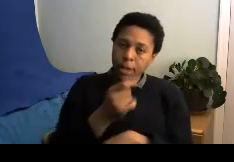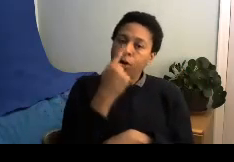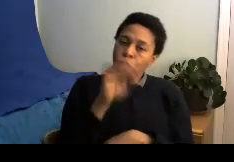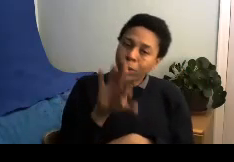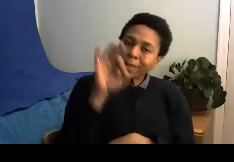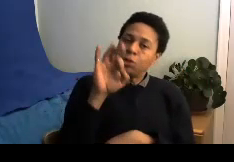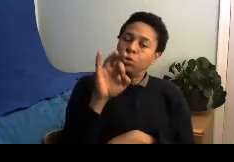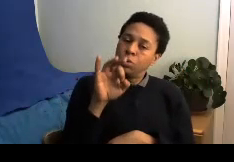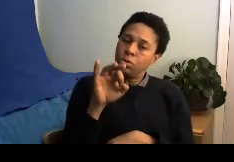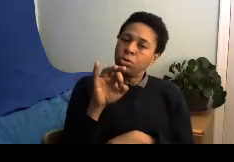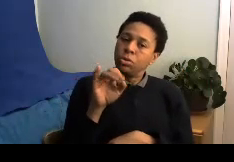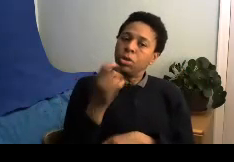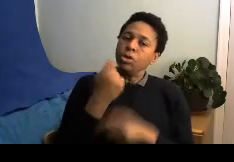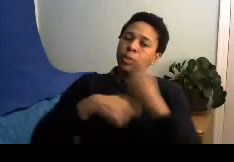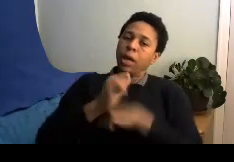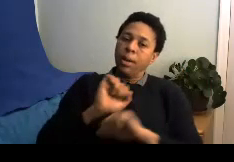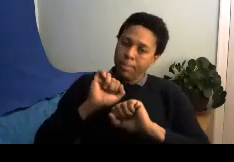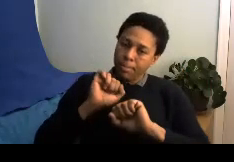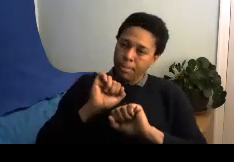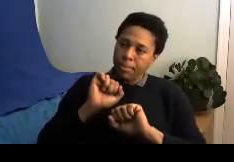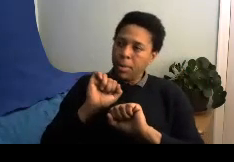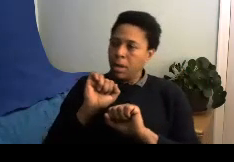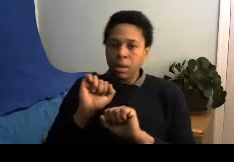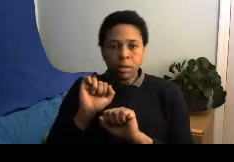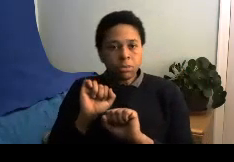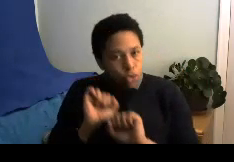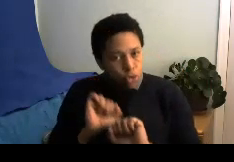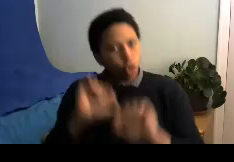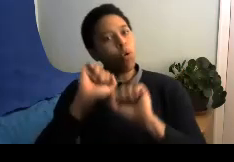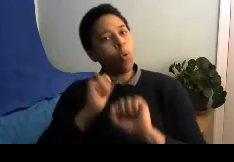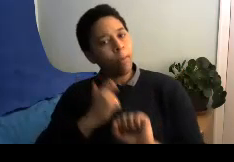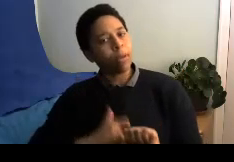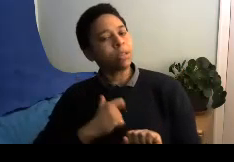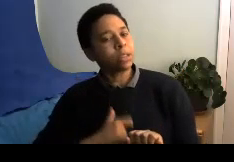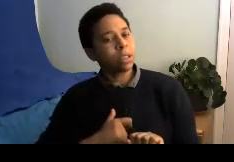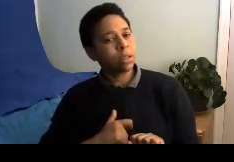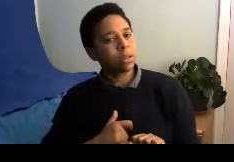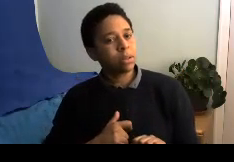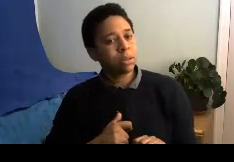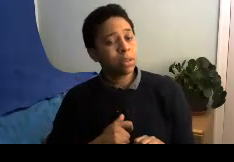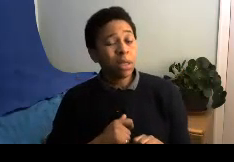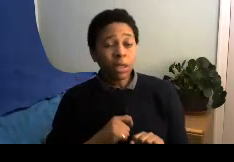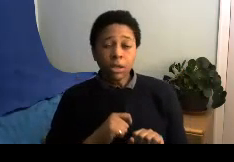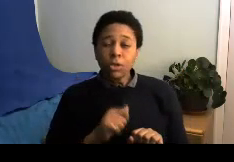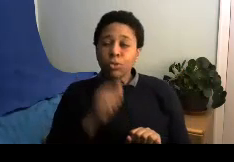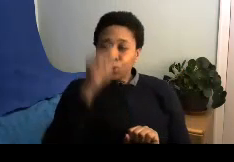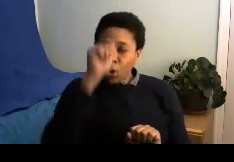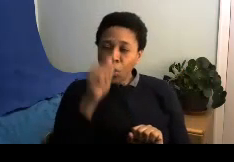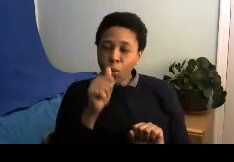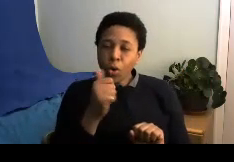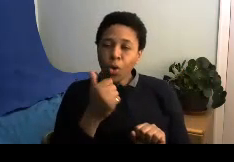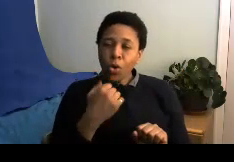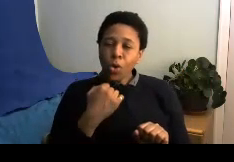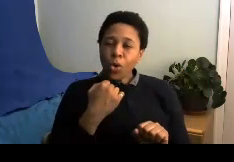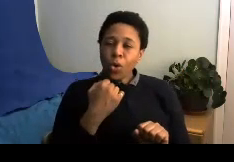you were raised to be necessarily, um, you know, it's the prodigal son story. But without the sense of, you know,